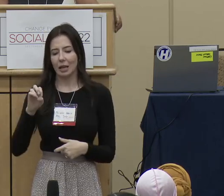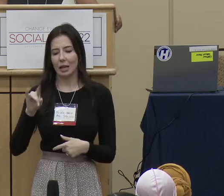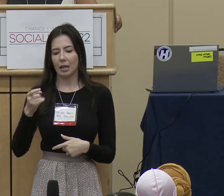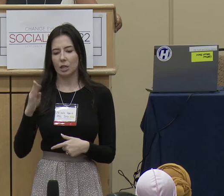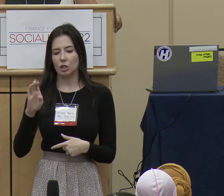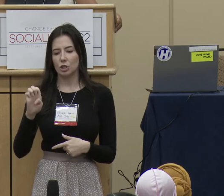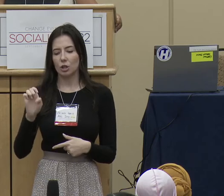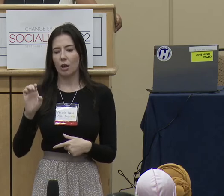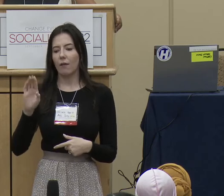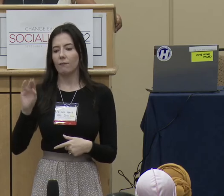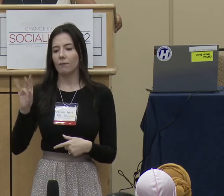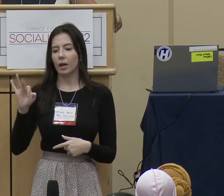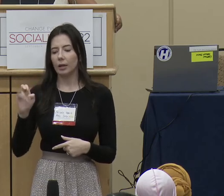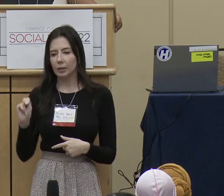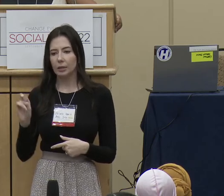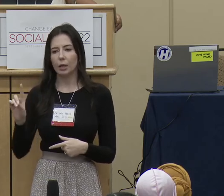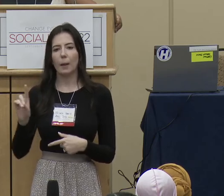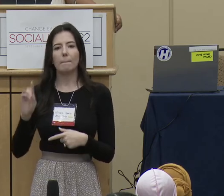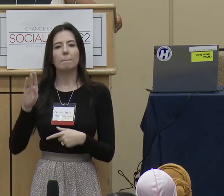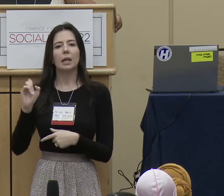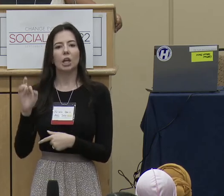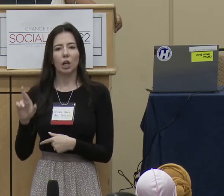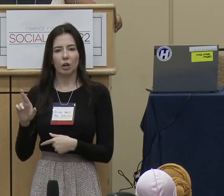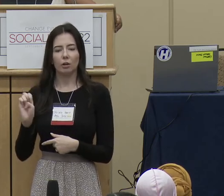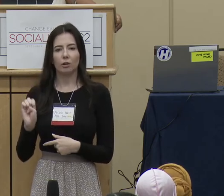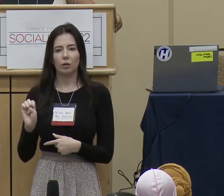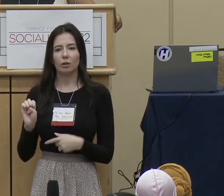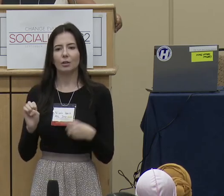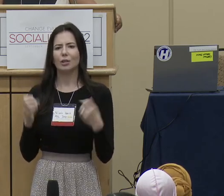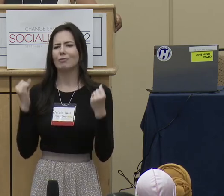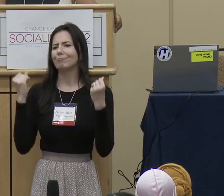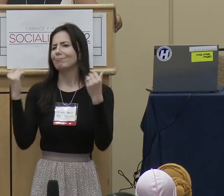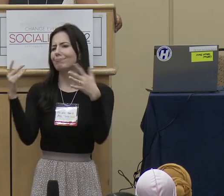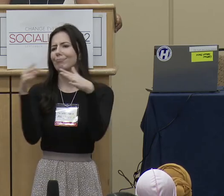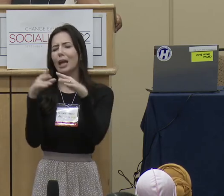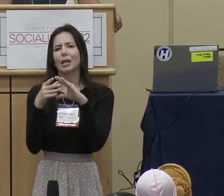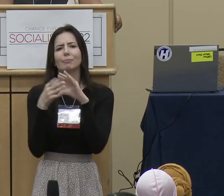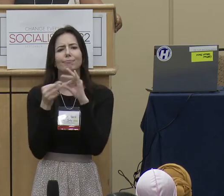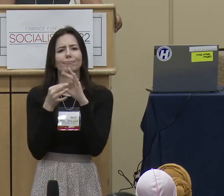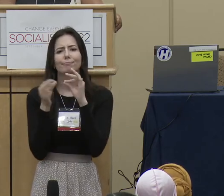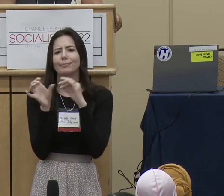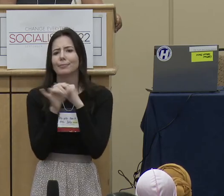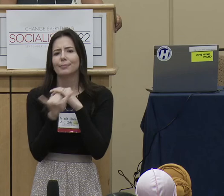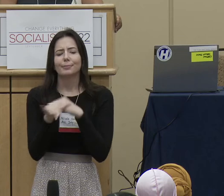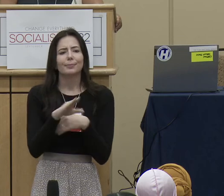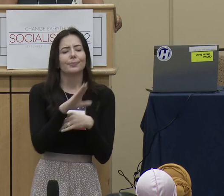quote. This is a hedge fund billionaire.